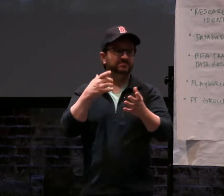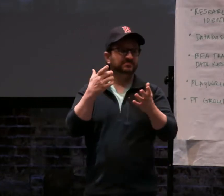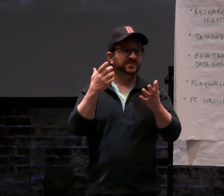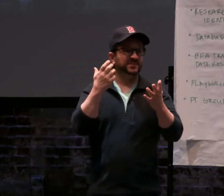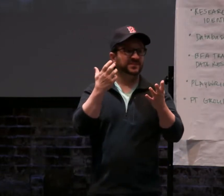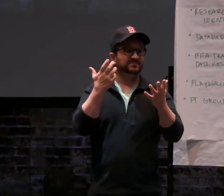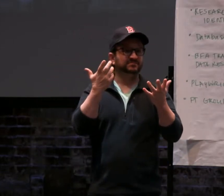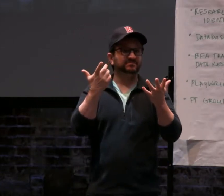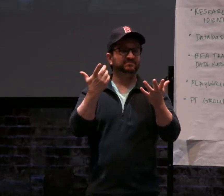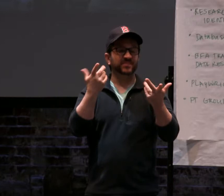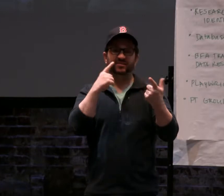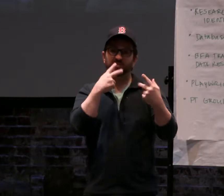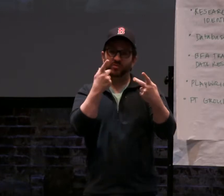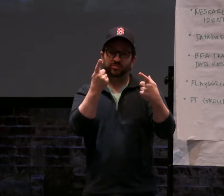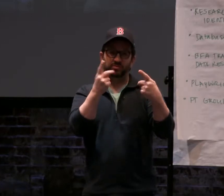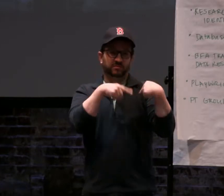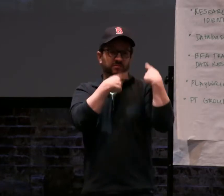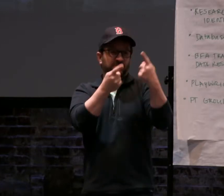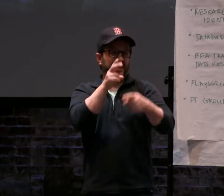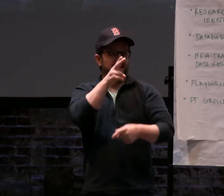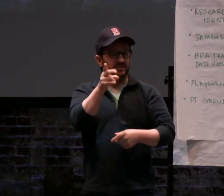We're on the road. We're on the path.